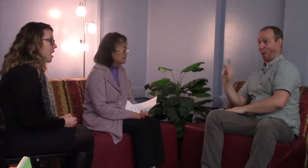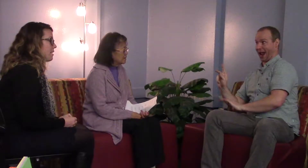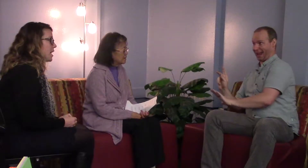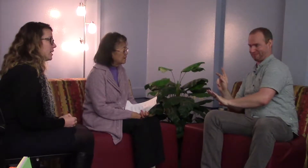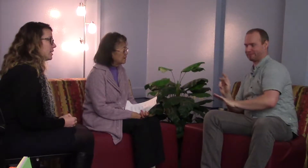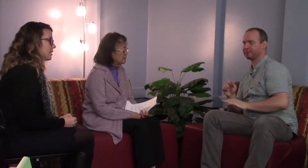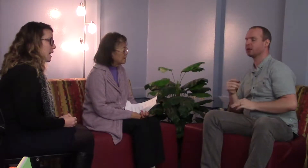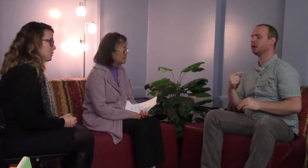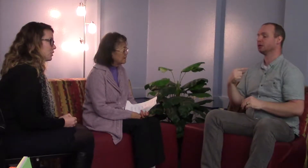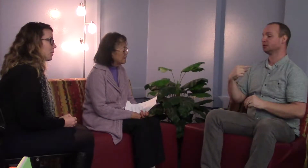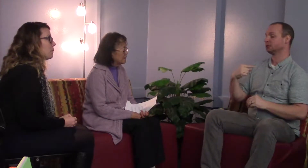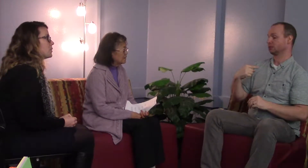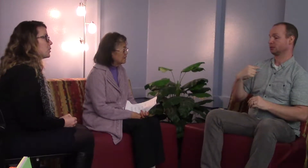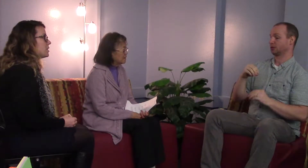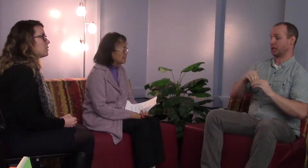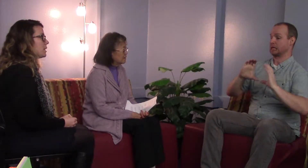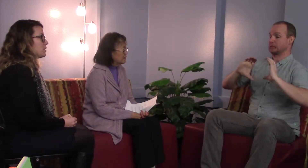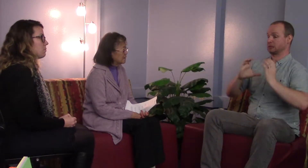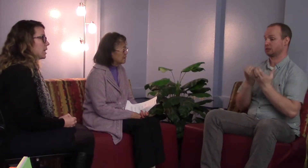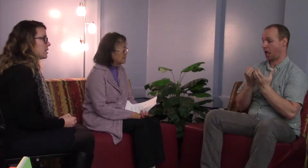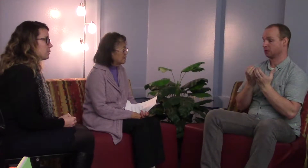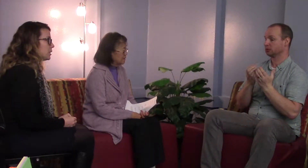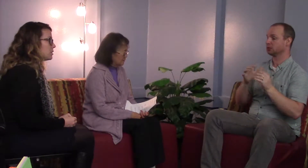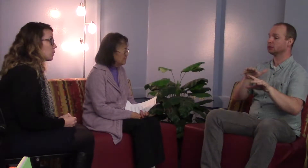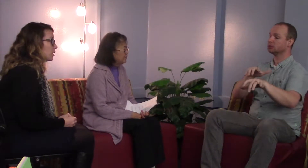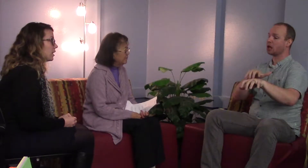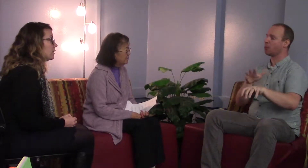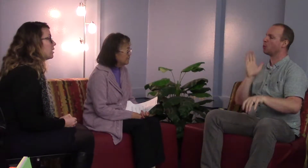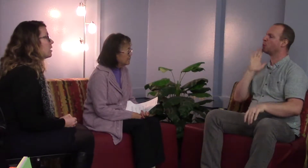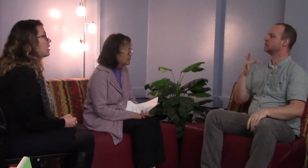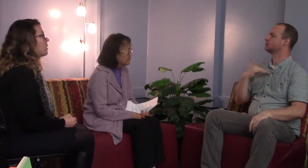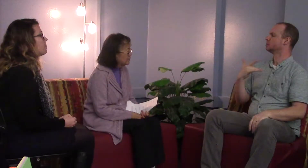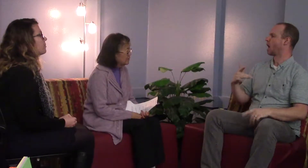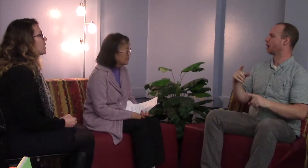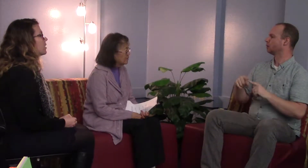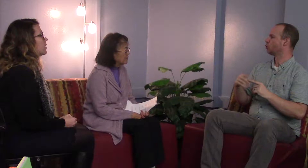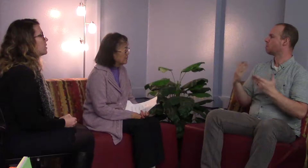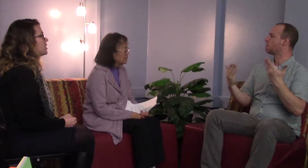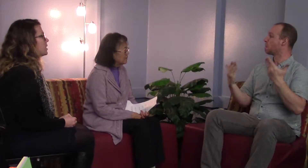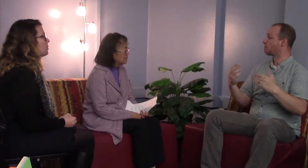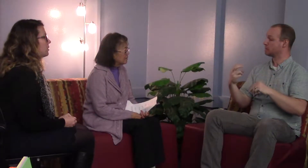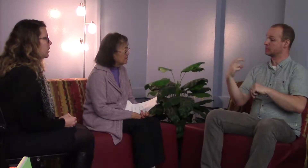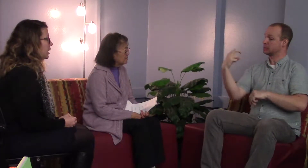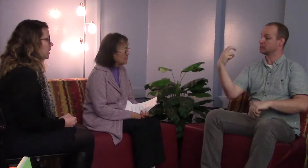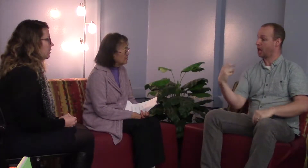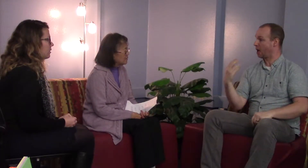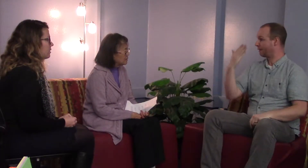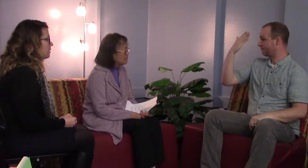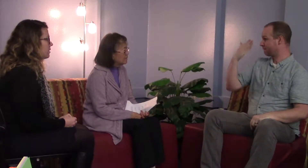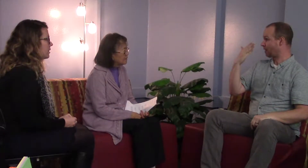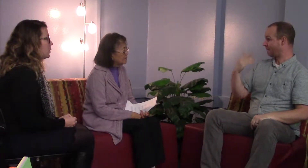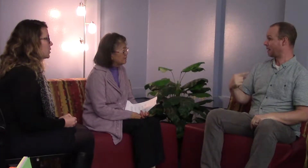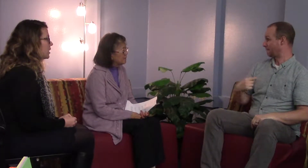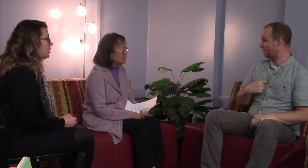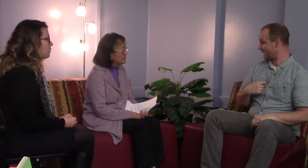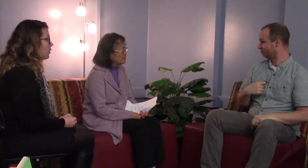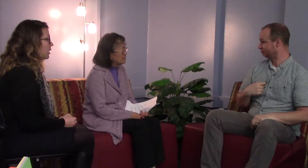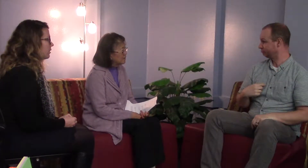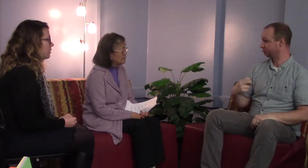I've had a captioner, so this is based on my experience only. Typically, they will sit in the front